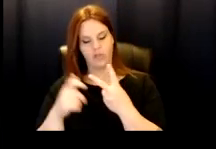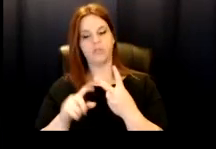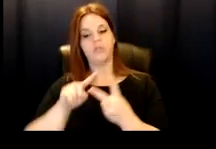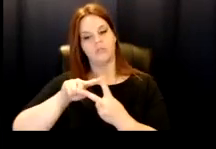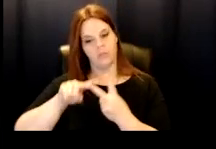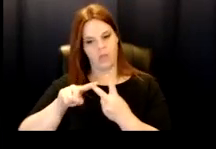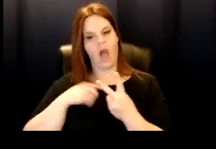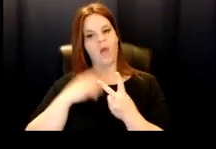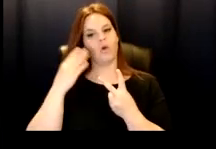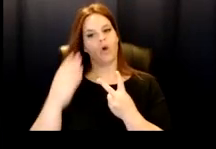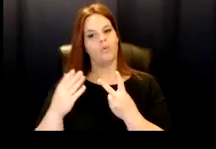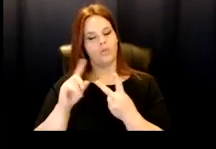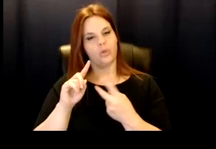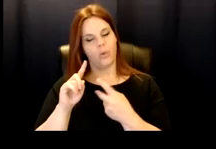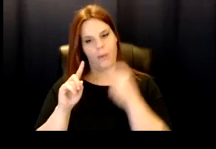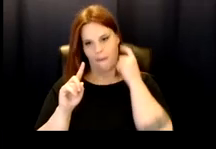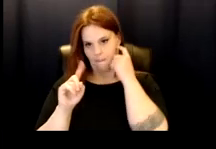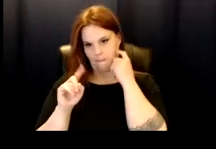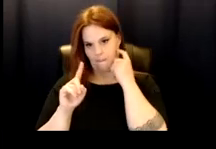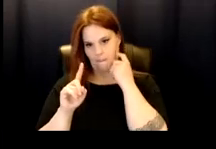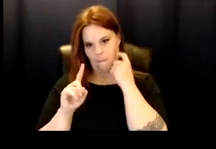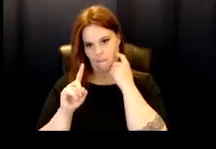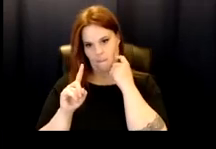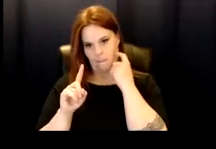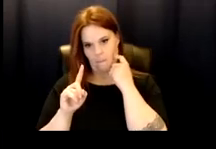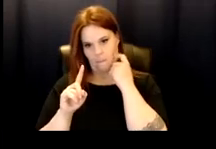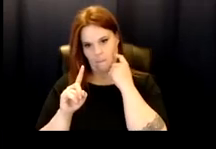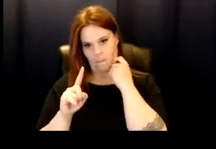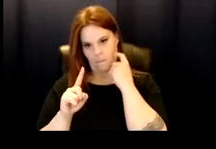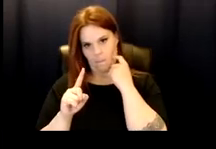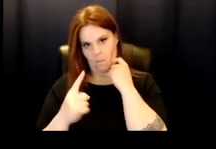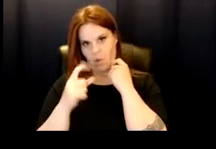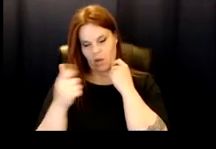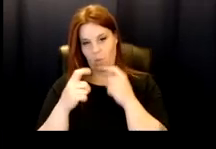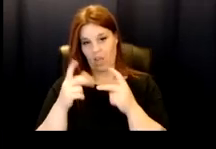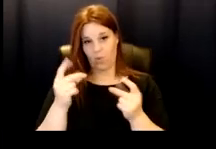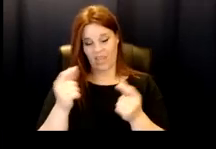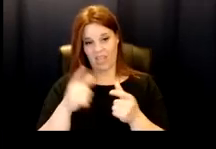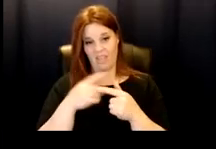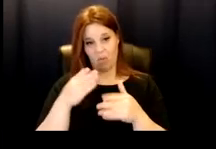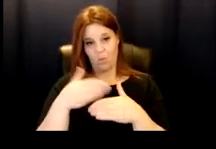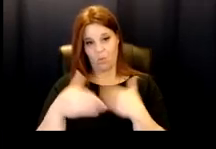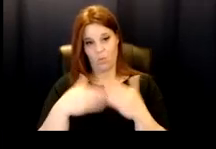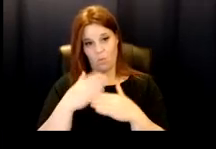to I am going to go to one other quickly Kurt and wrap it up from there; is that okay?